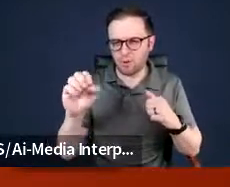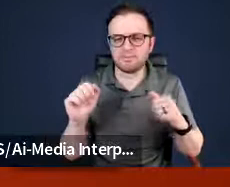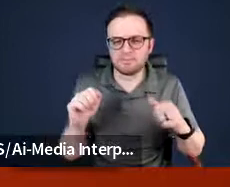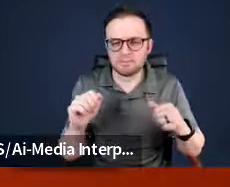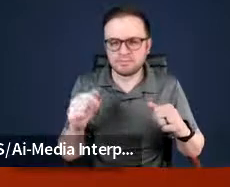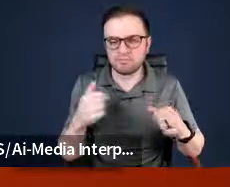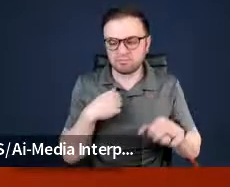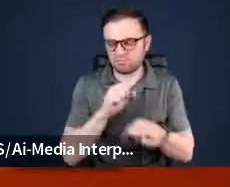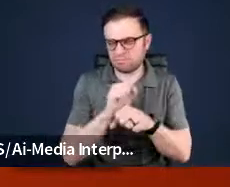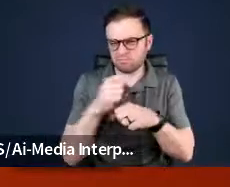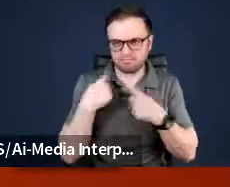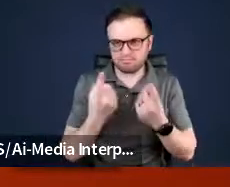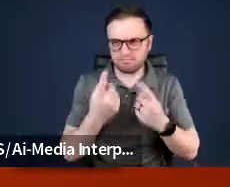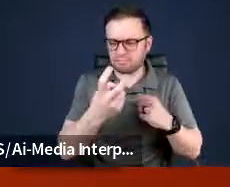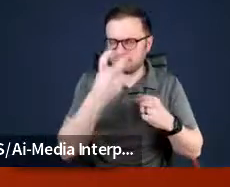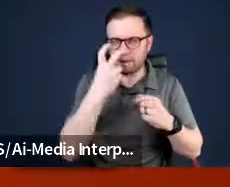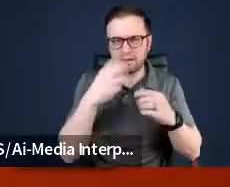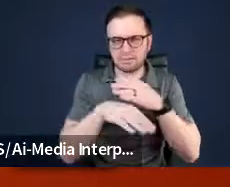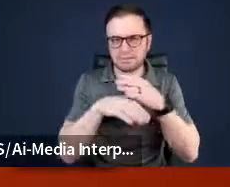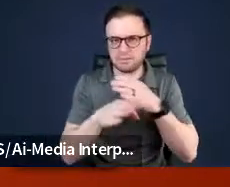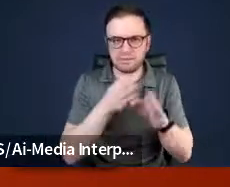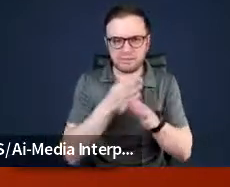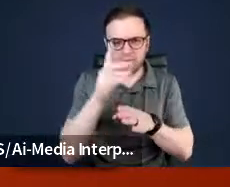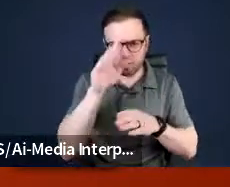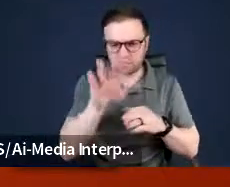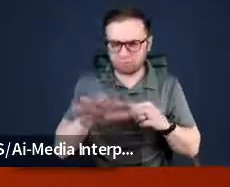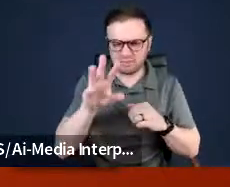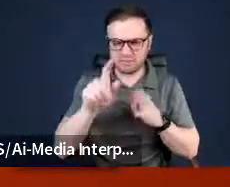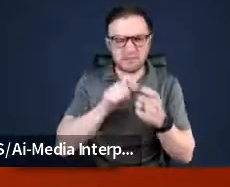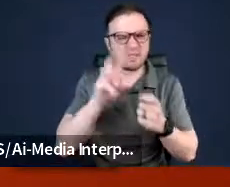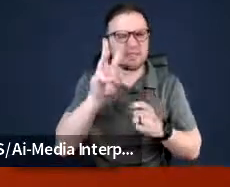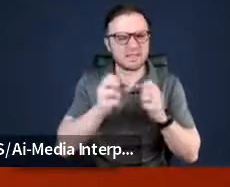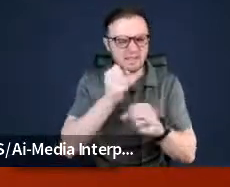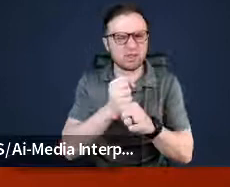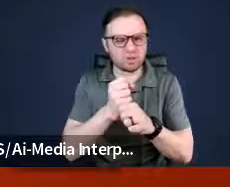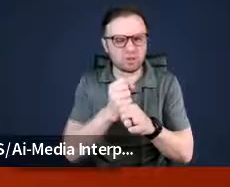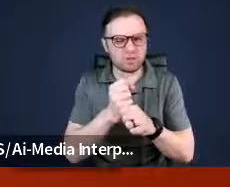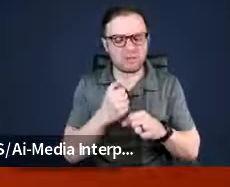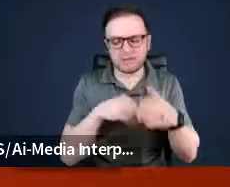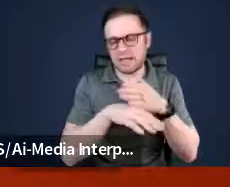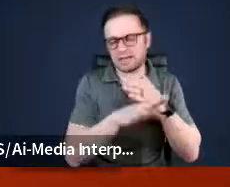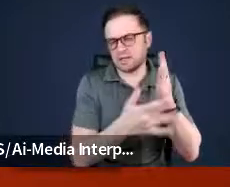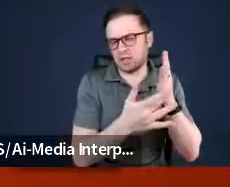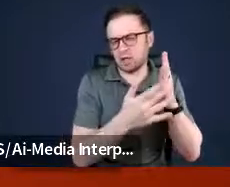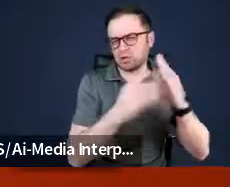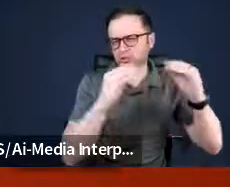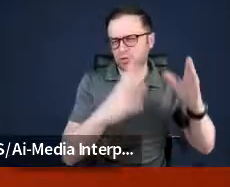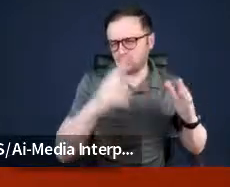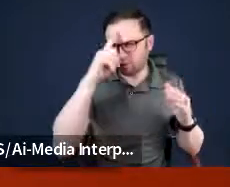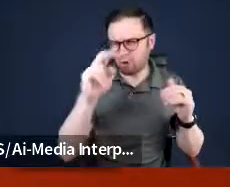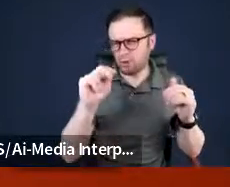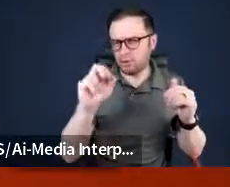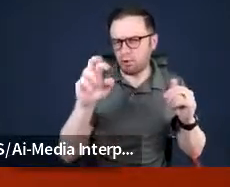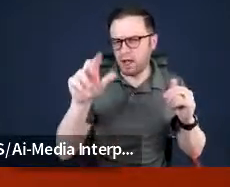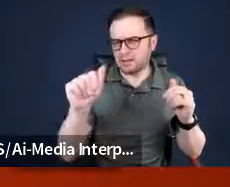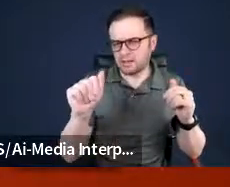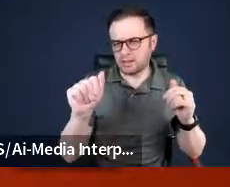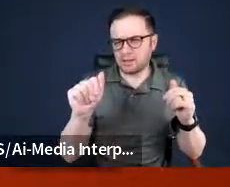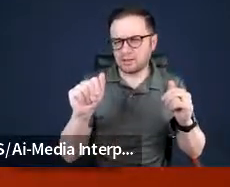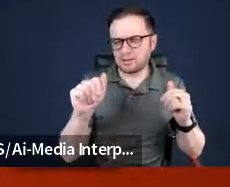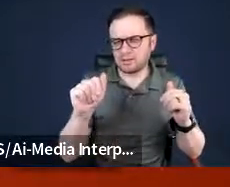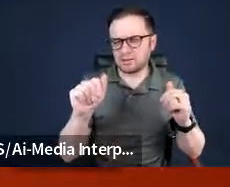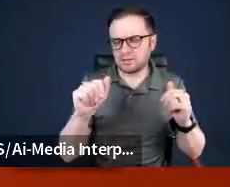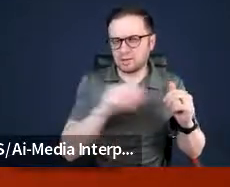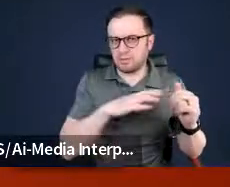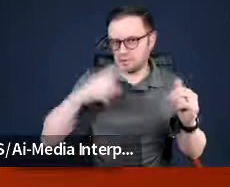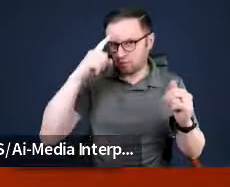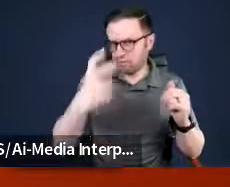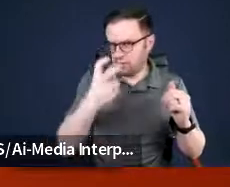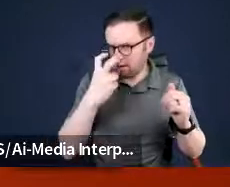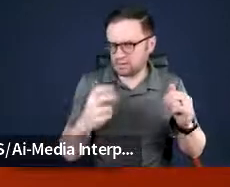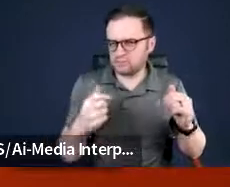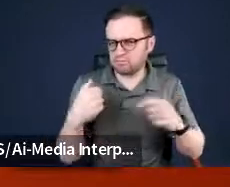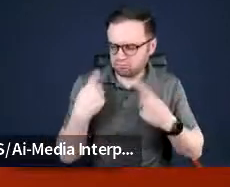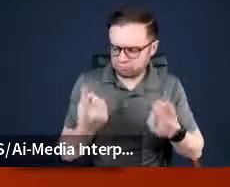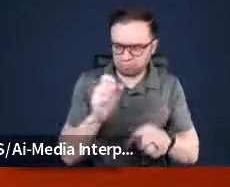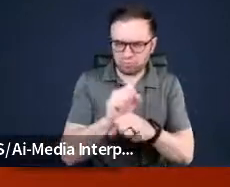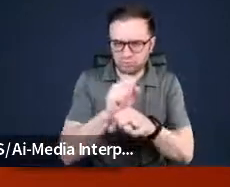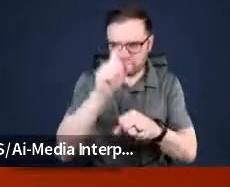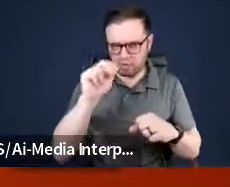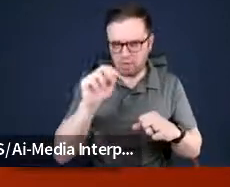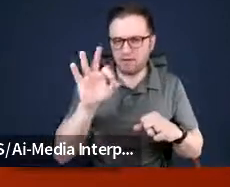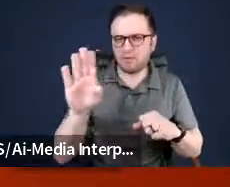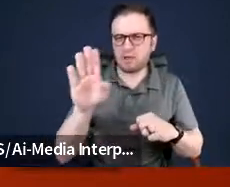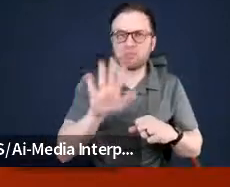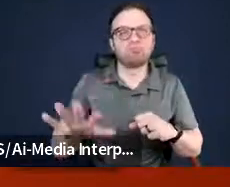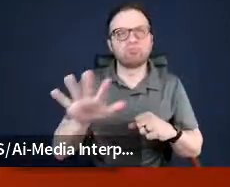of the blind